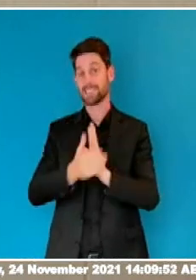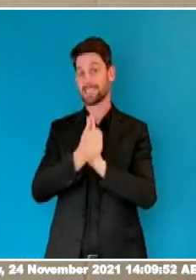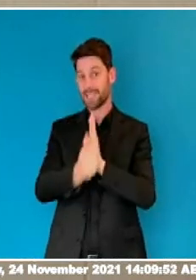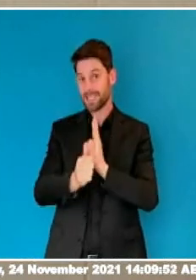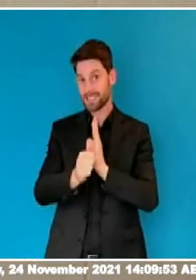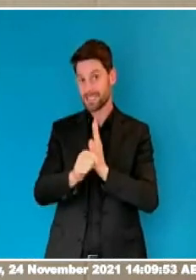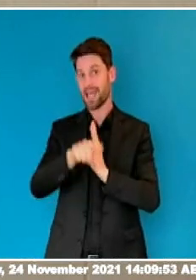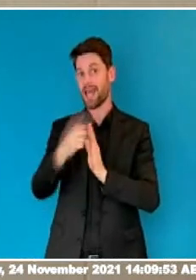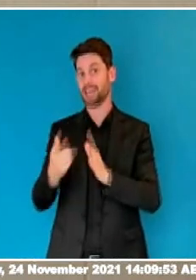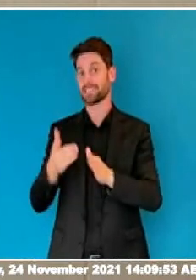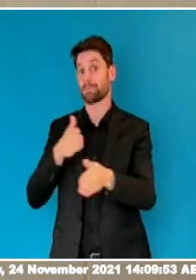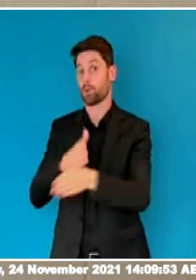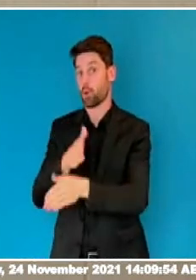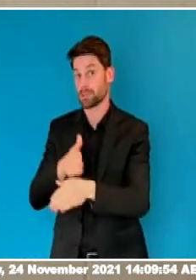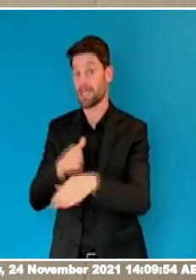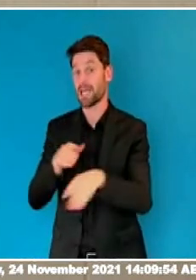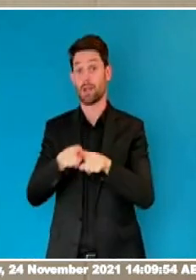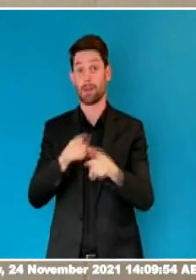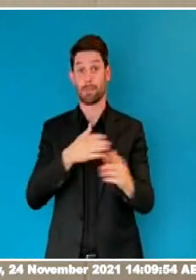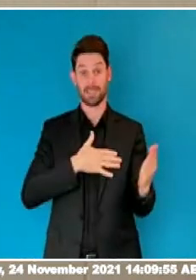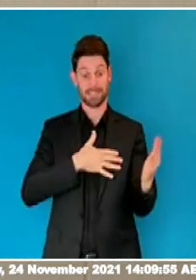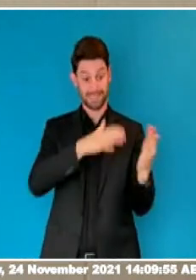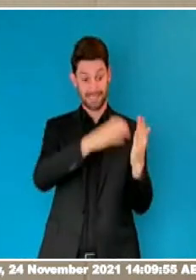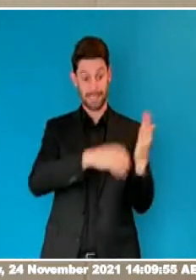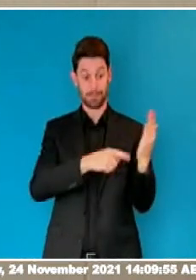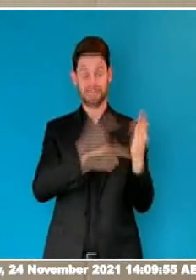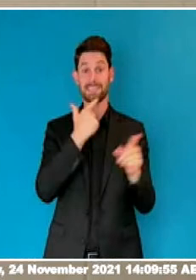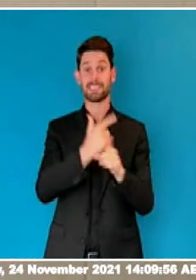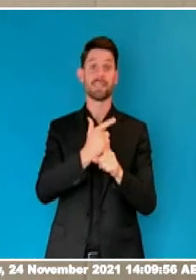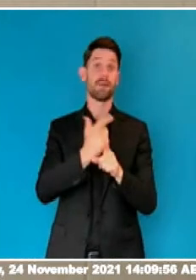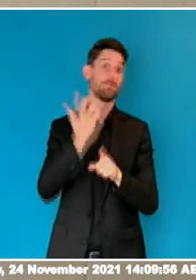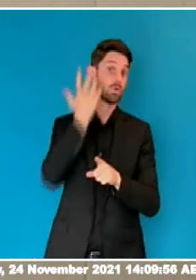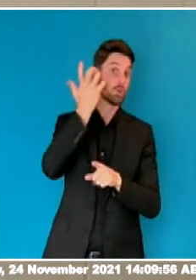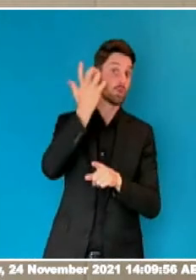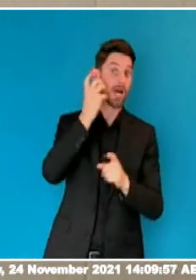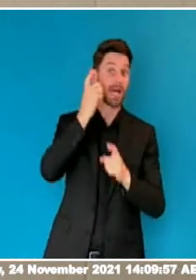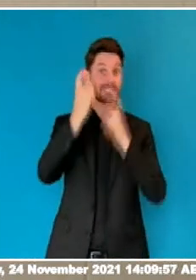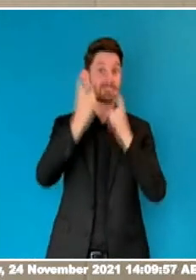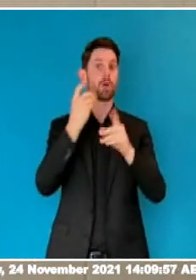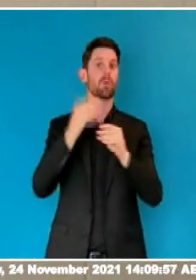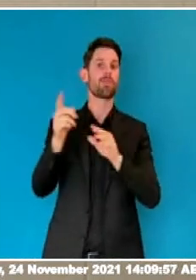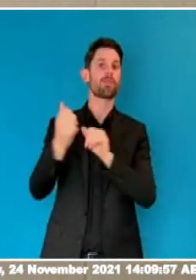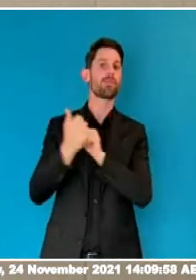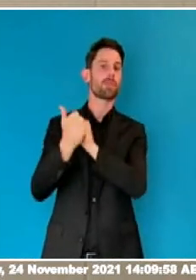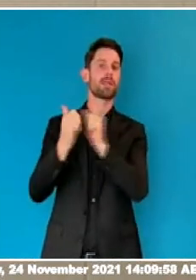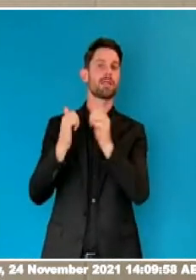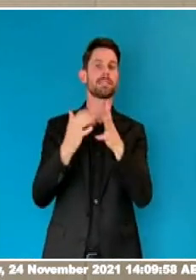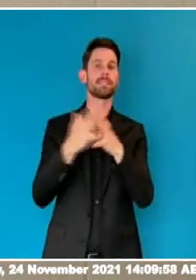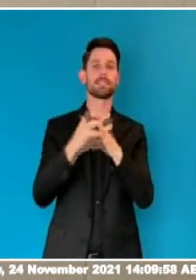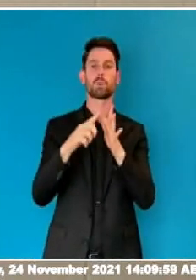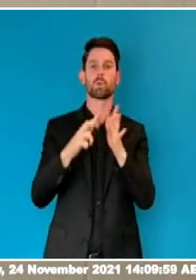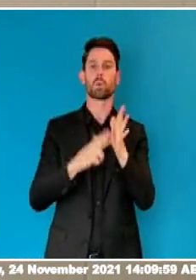I also refer to my statement around future work that we've been doing with Swinburne University looking at employment services more broadly.